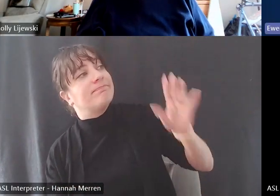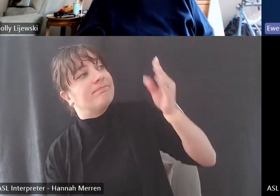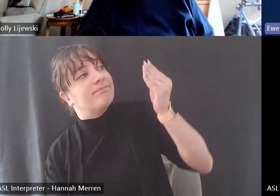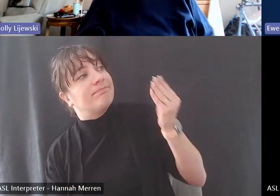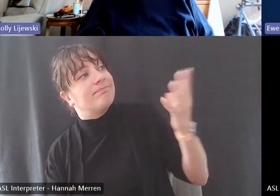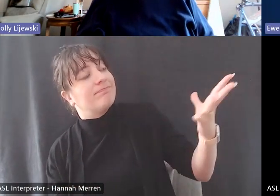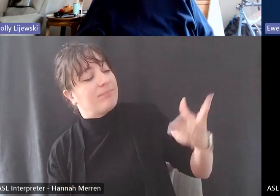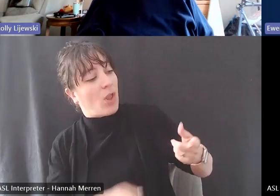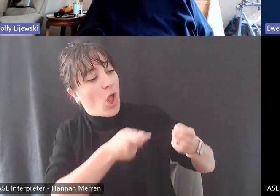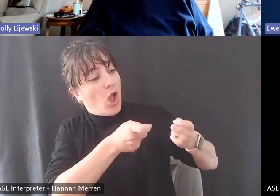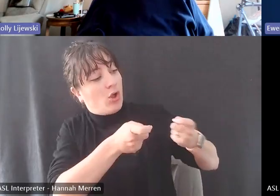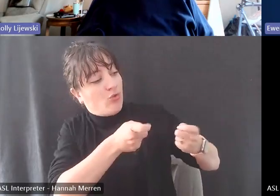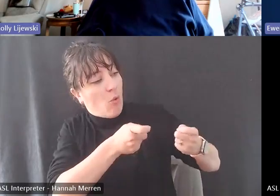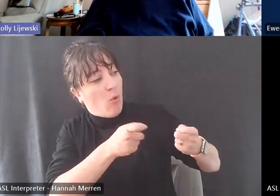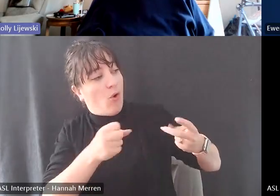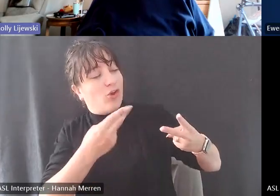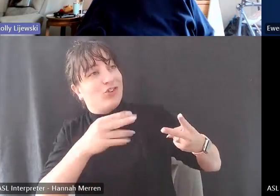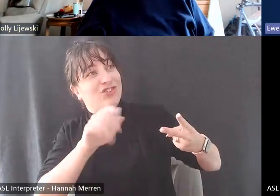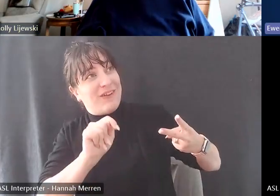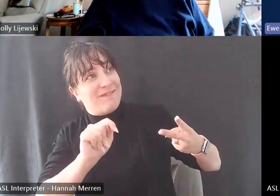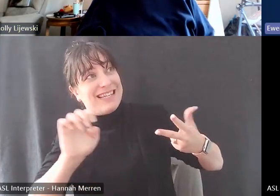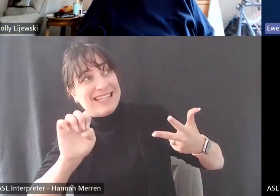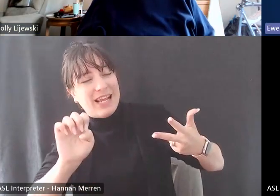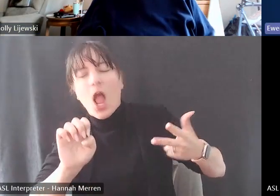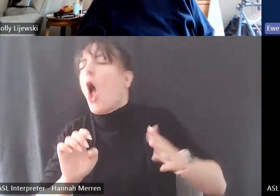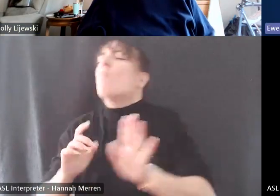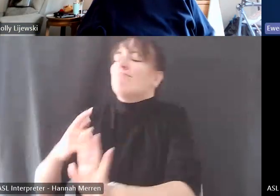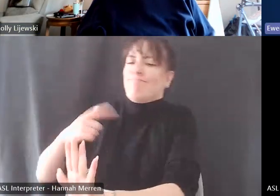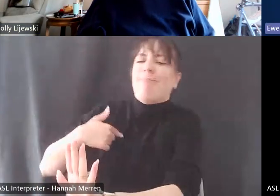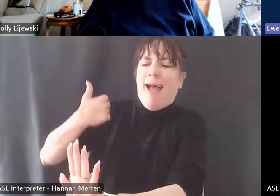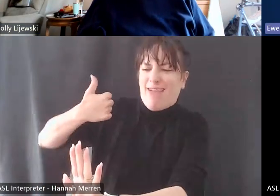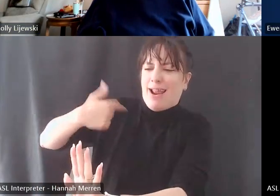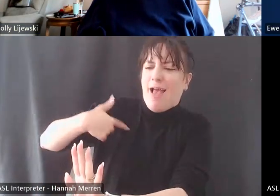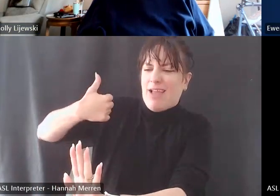Very good. I got it here. OK, great.